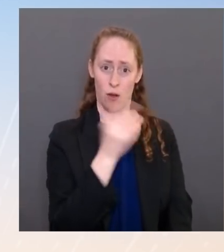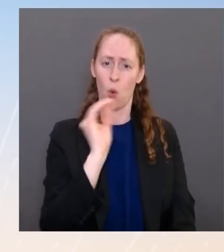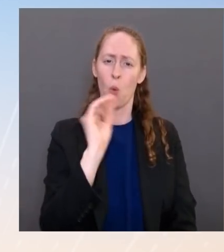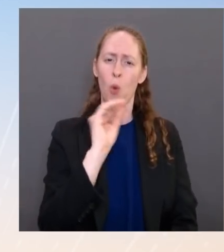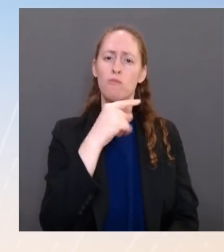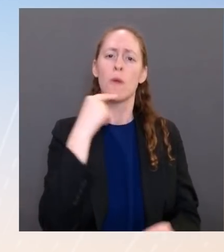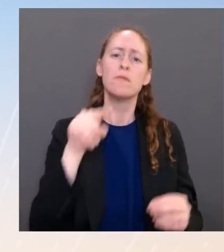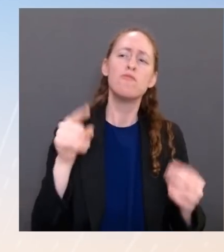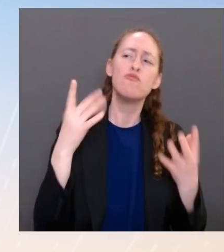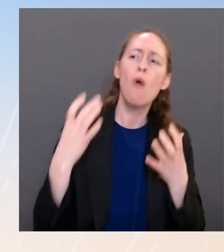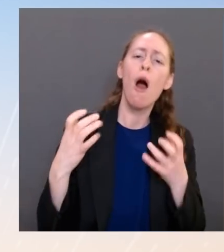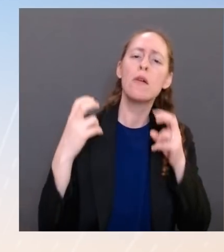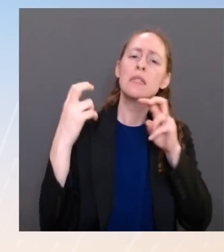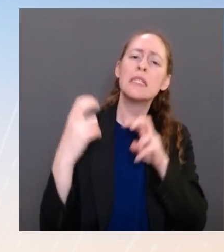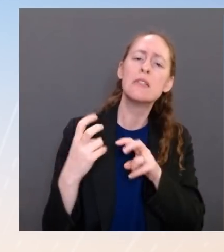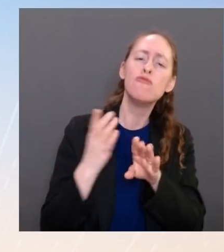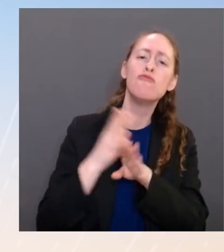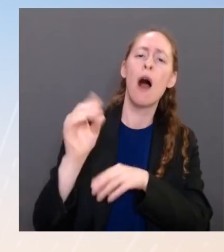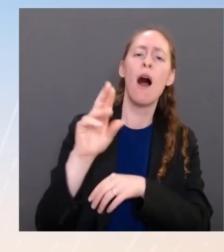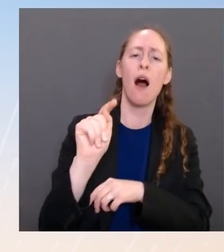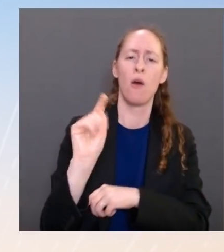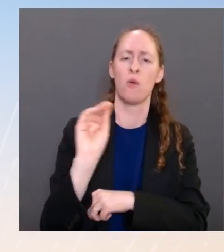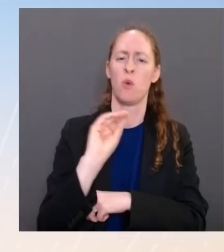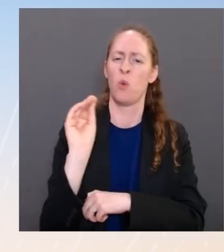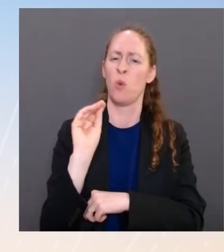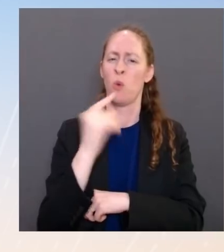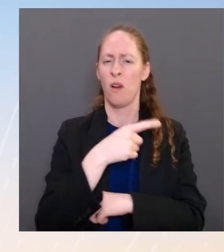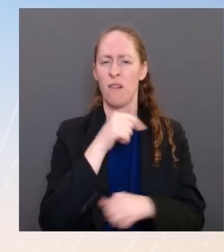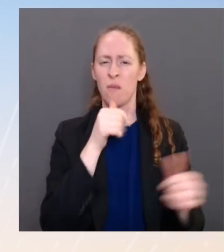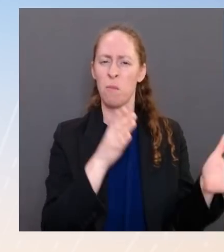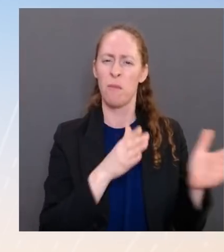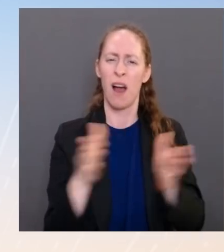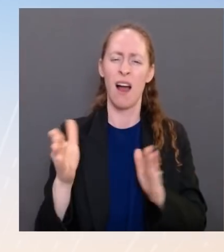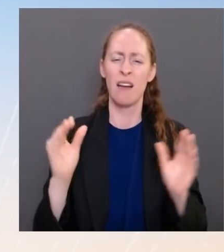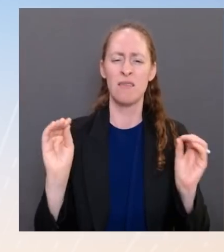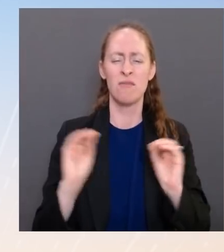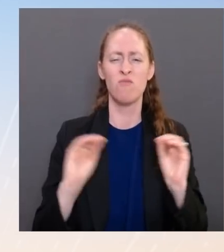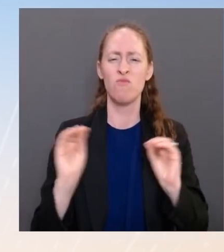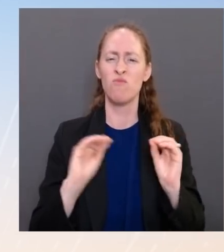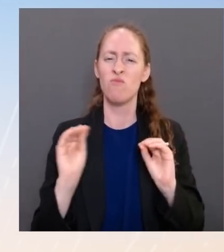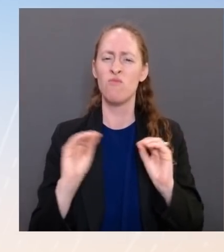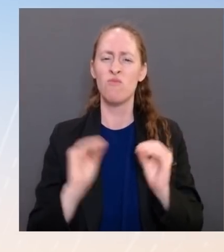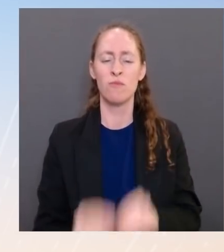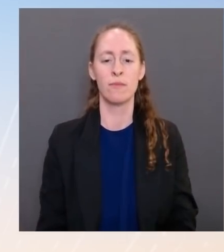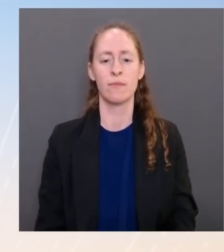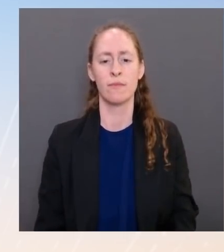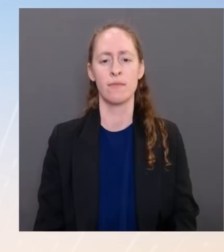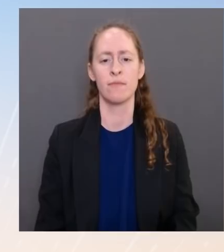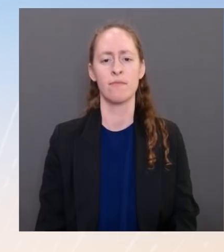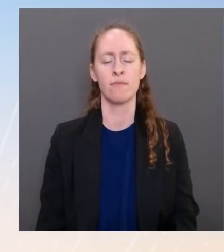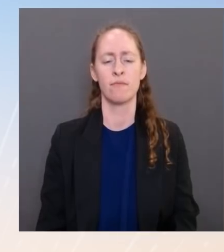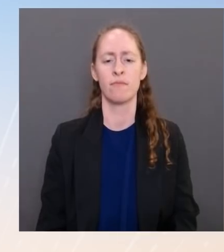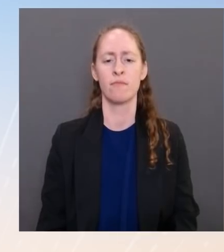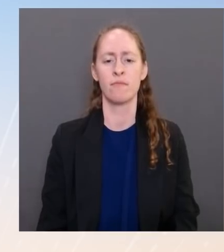even in smaller parts of the country, in Ukraine, as you know. We've been supportive of all of those, but it requires the Russians being at the table